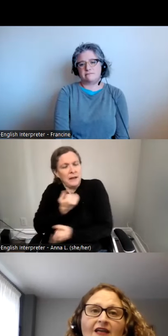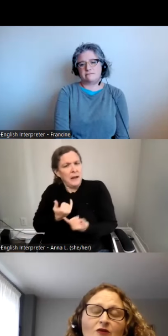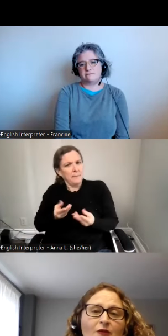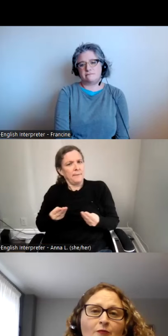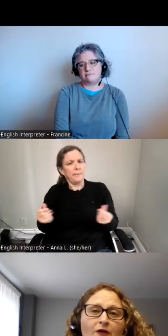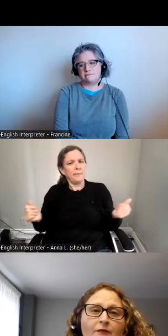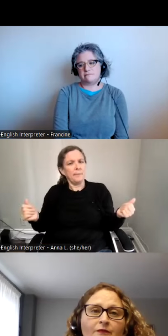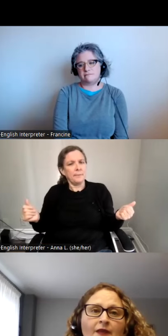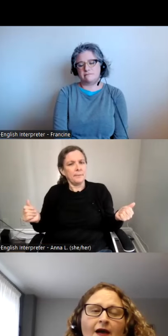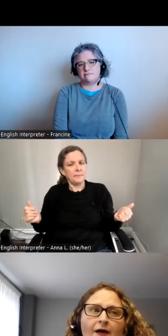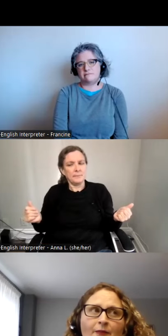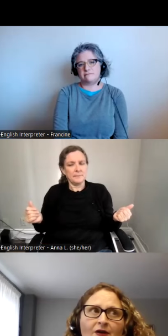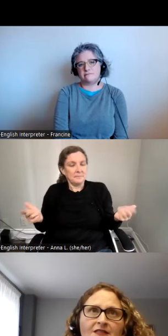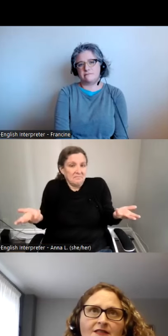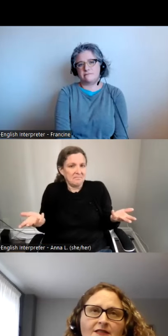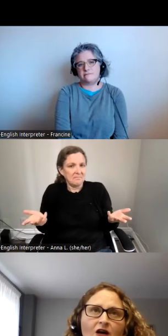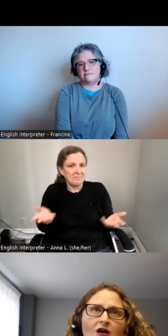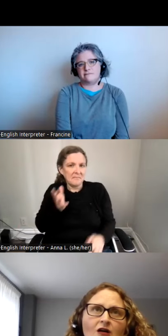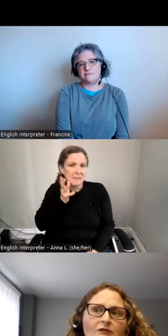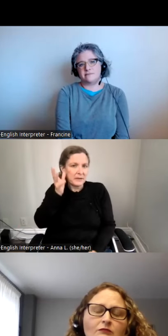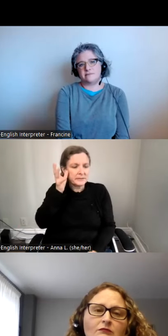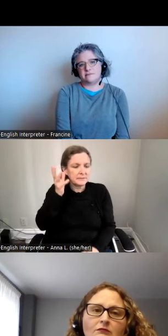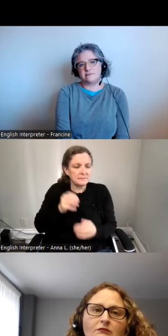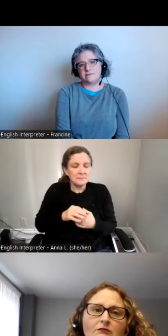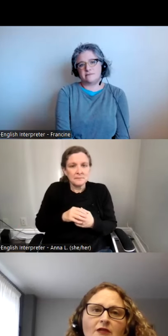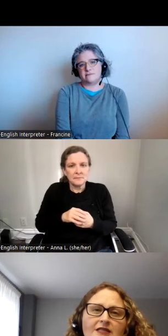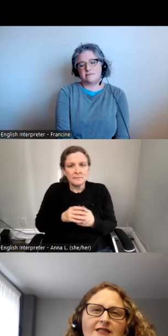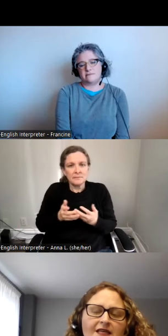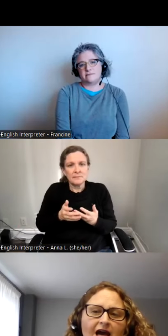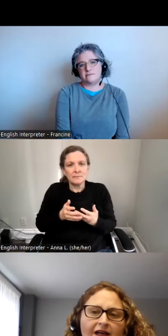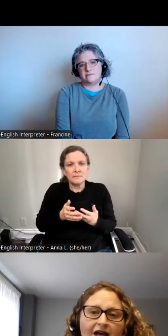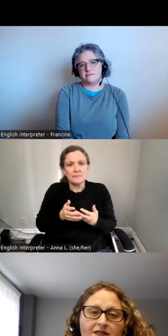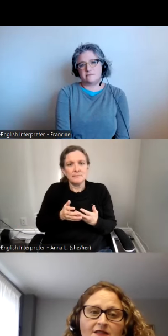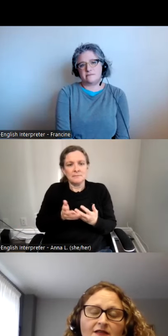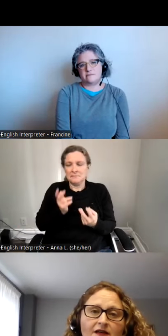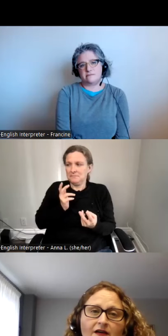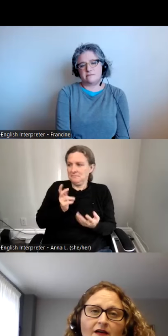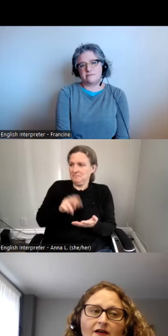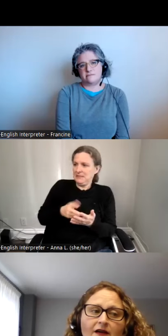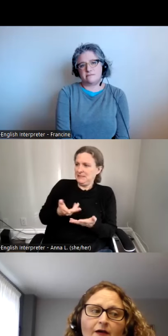now, whereas at one point we were bombarded with encouraging vaccination and that kind of thing, and